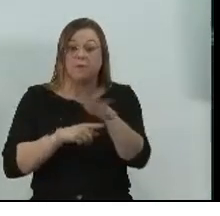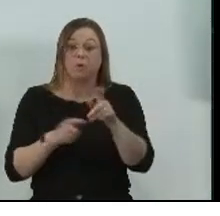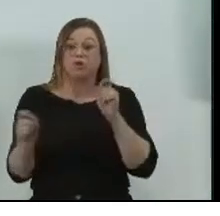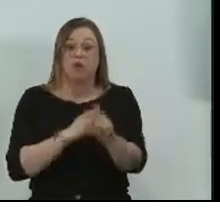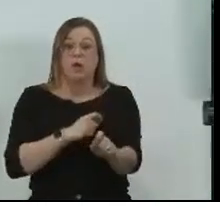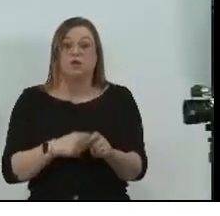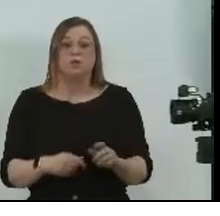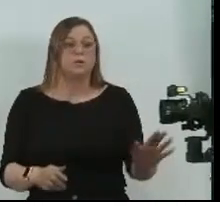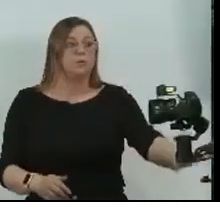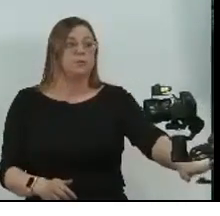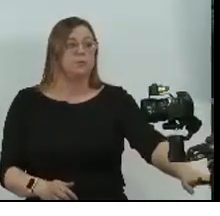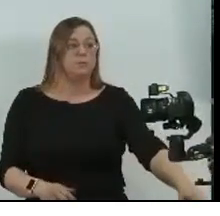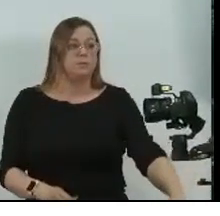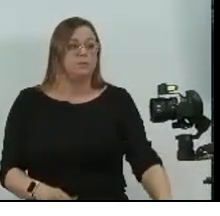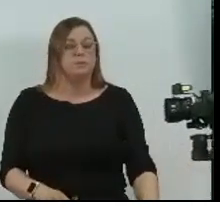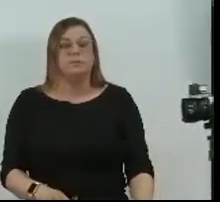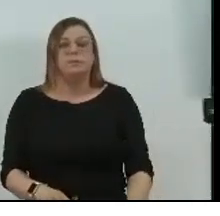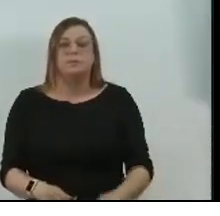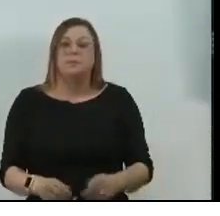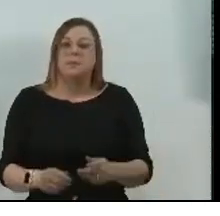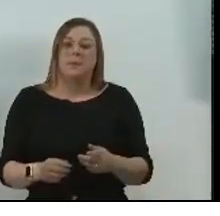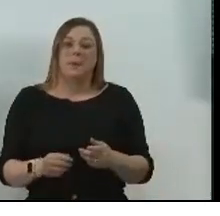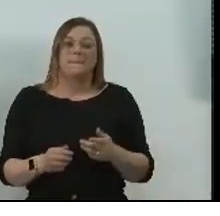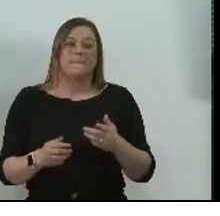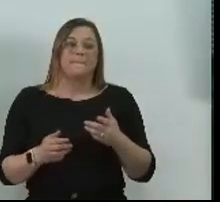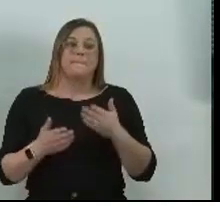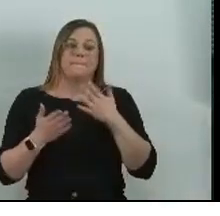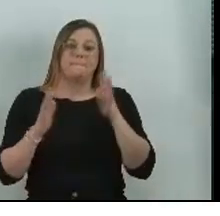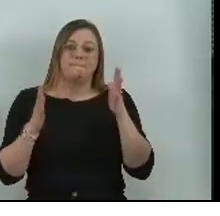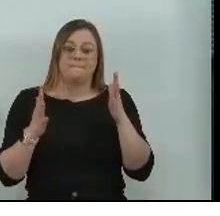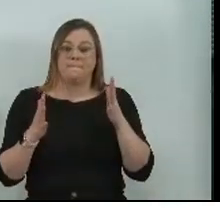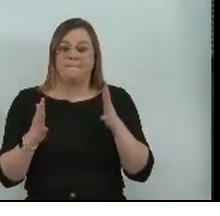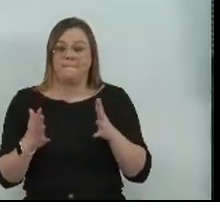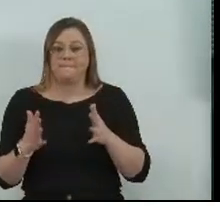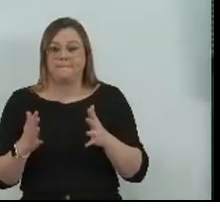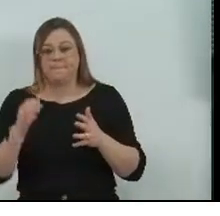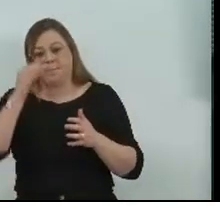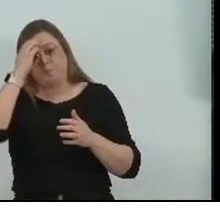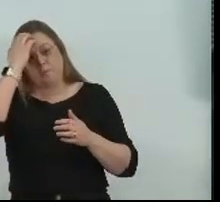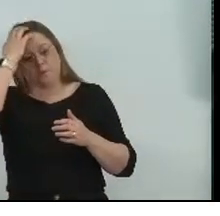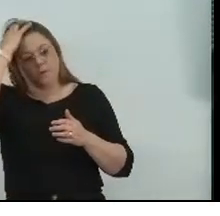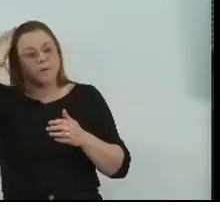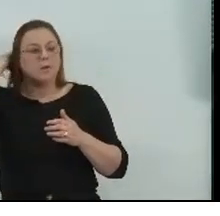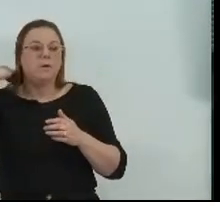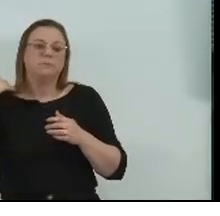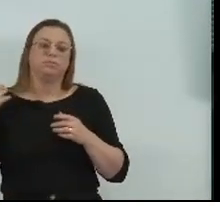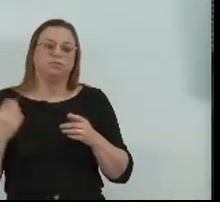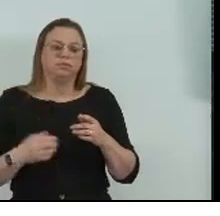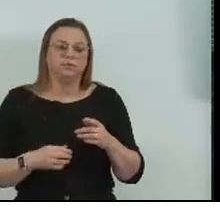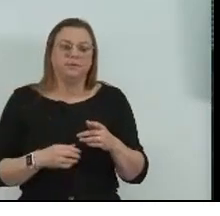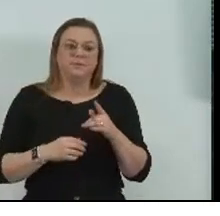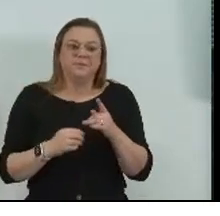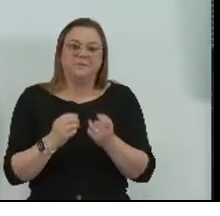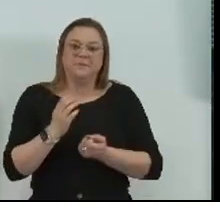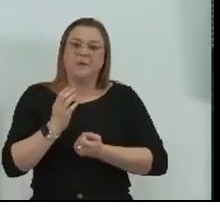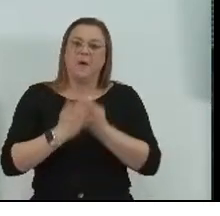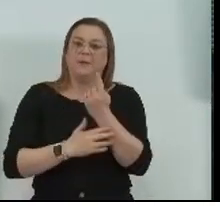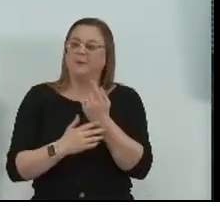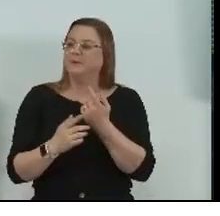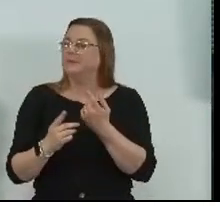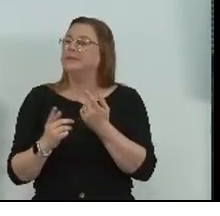So I mean that that opportunity presented itself to wrap back to around to this thing about